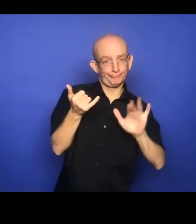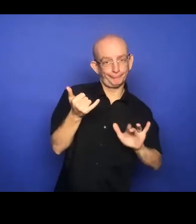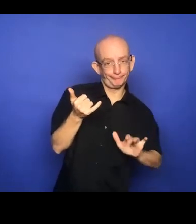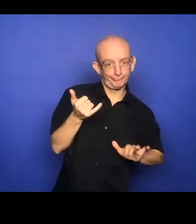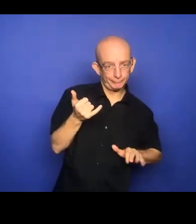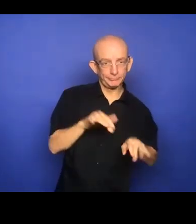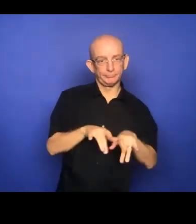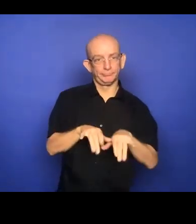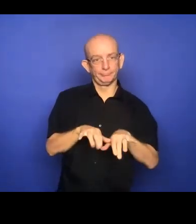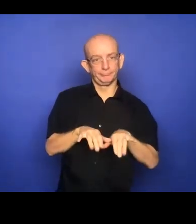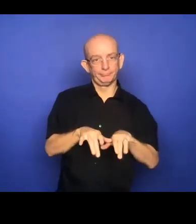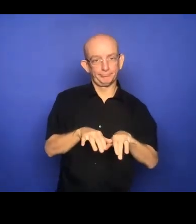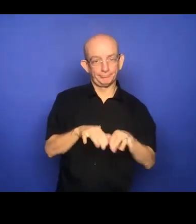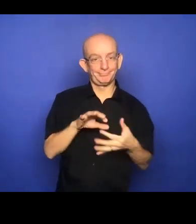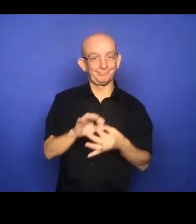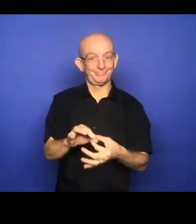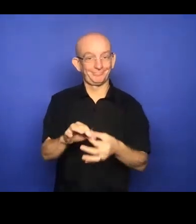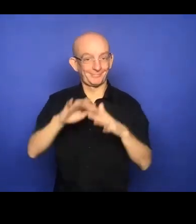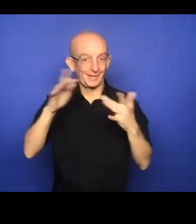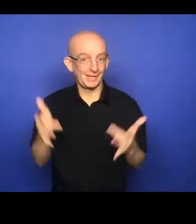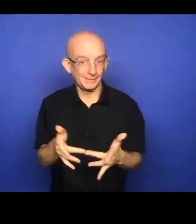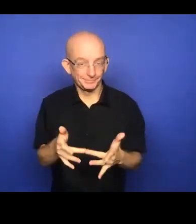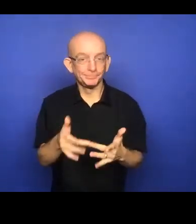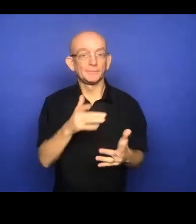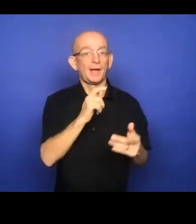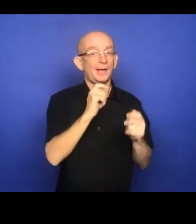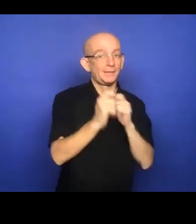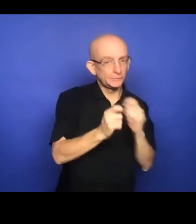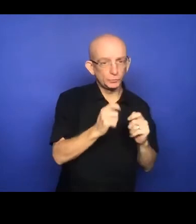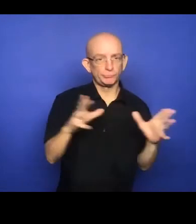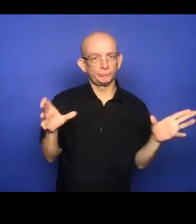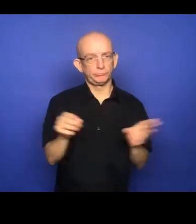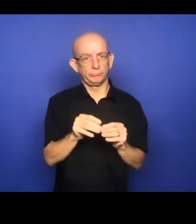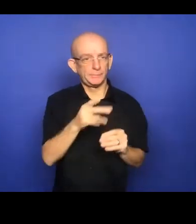able to answer the questions directly. The rapid needs